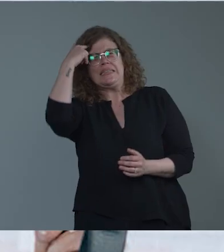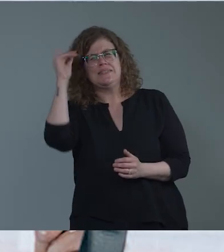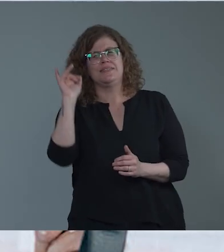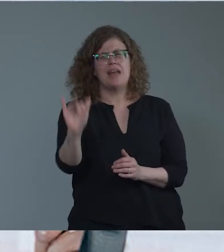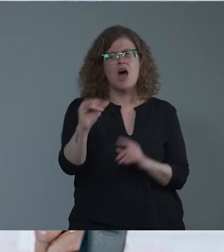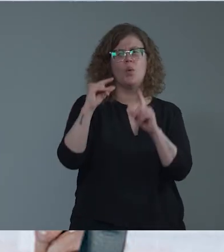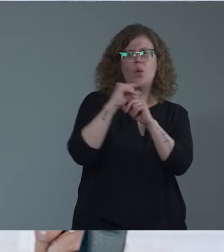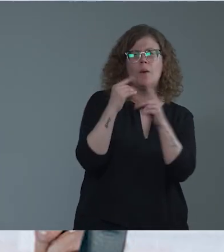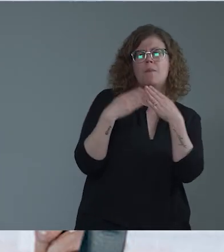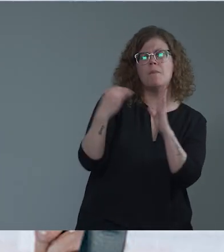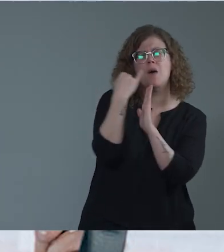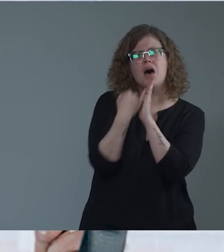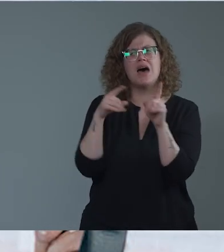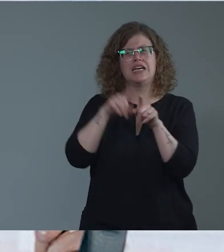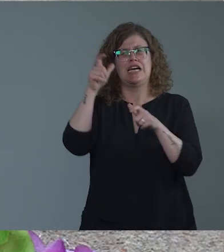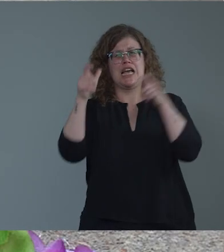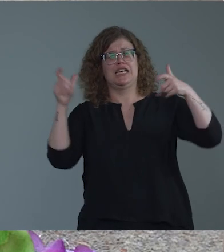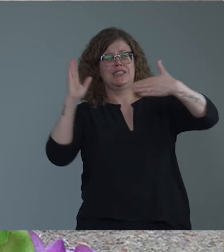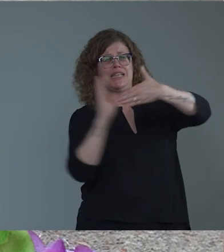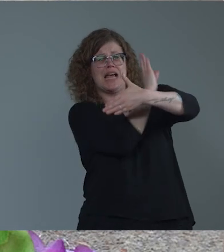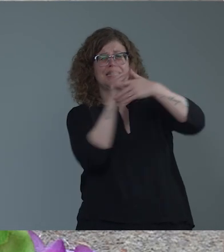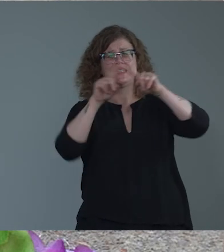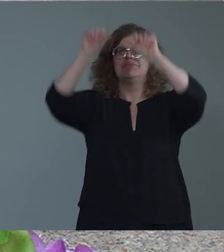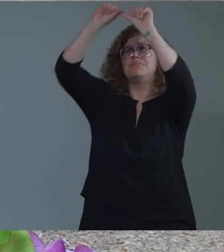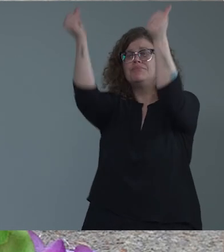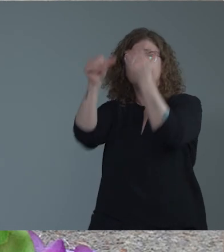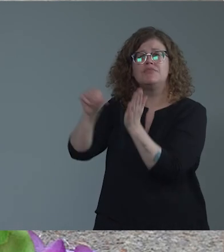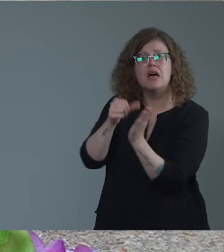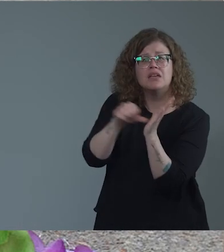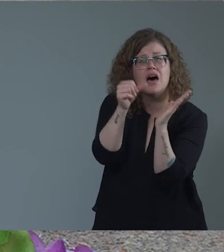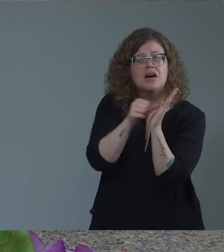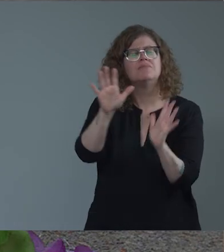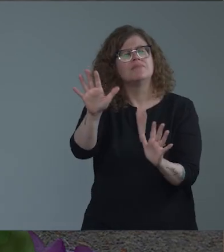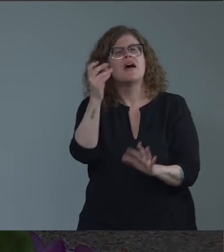It can be social through social practice programs. And it can even be a living artwork such as a garden.